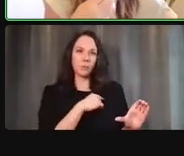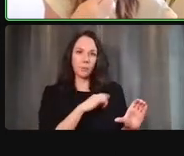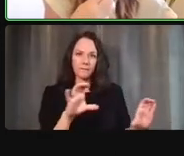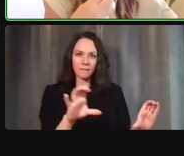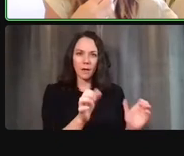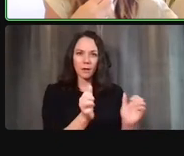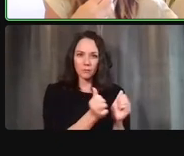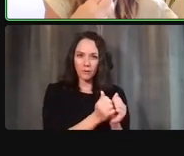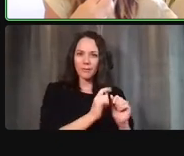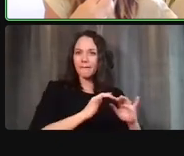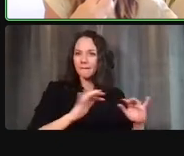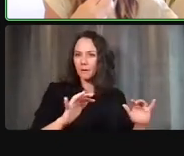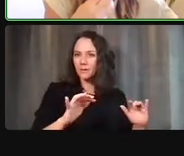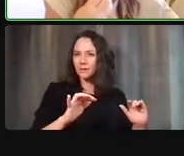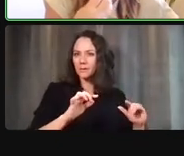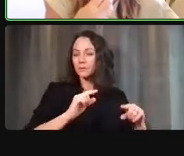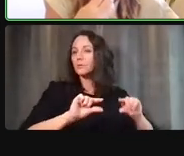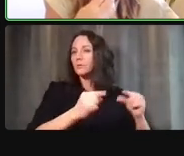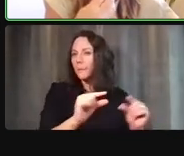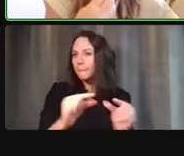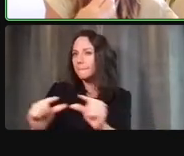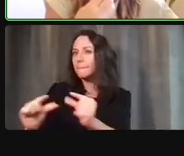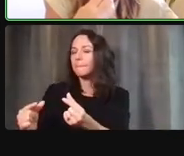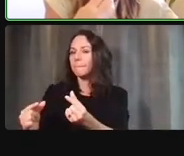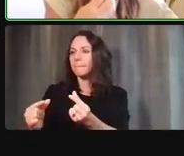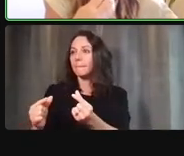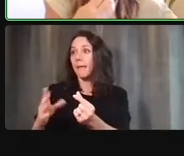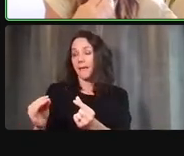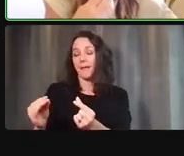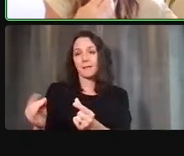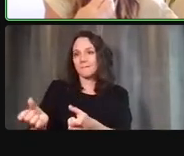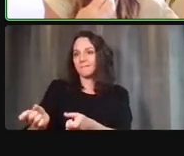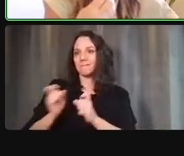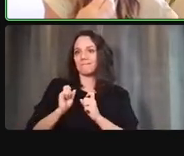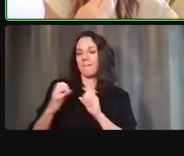groups and have received immediate feedback.